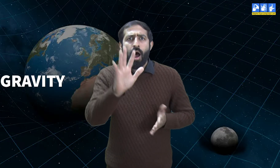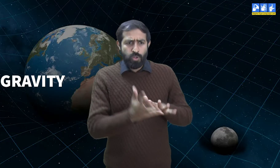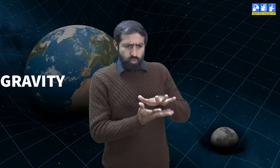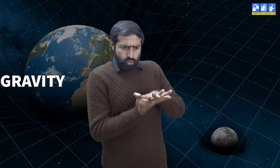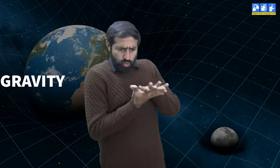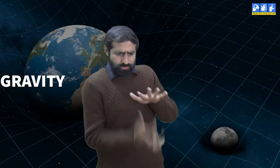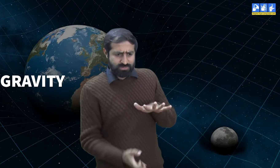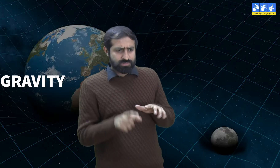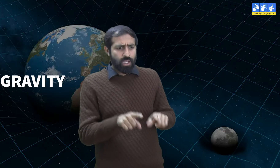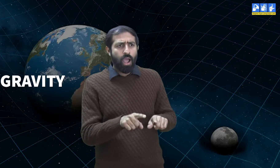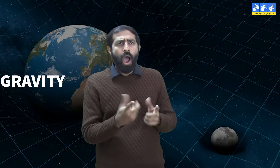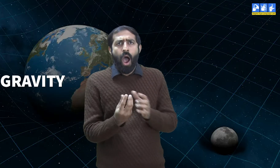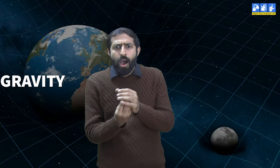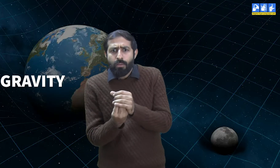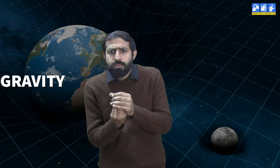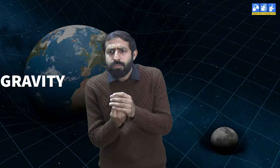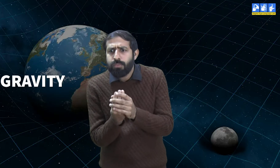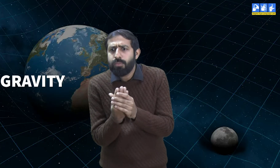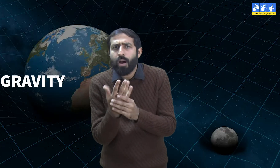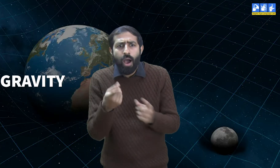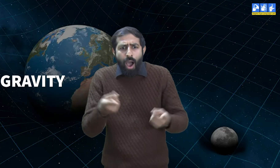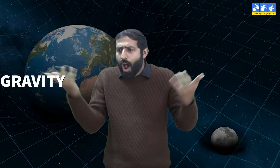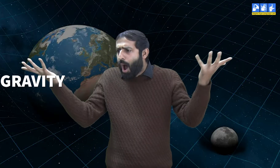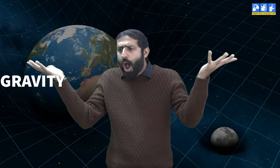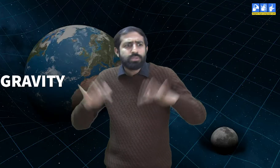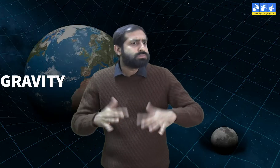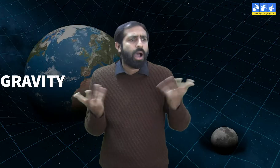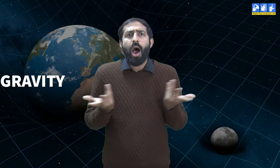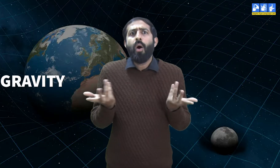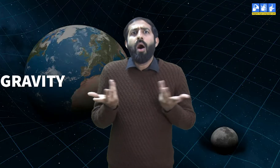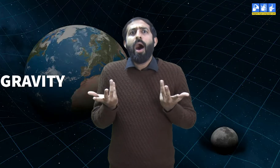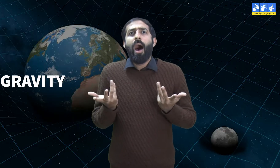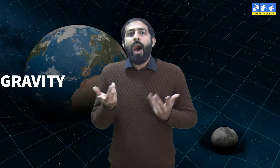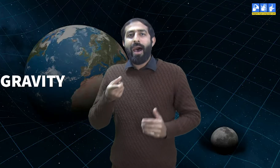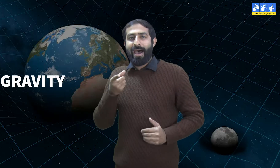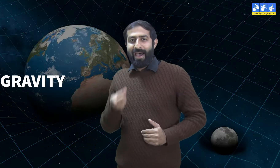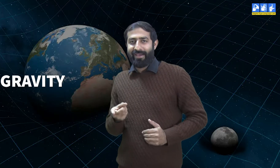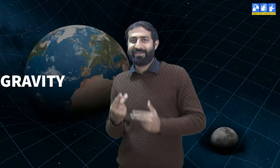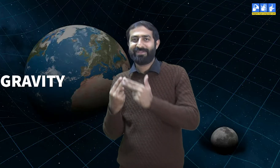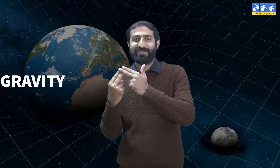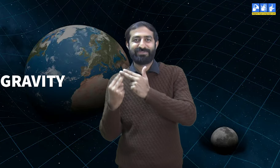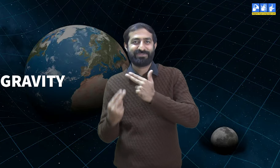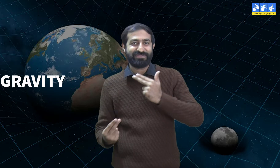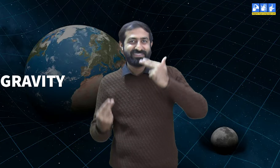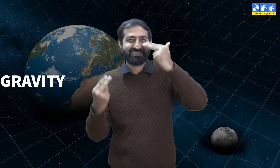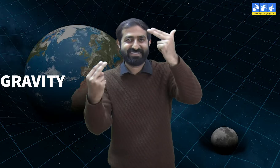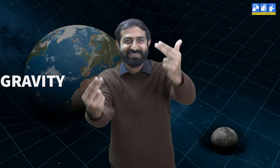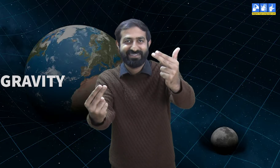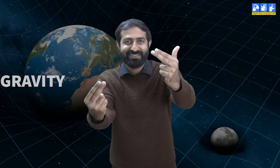Let us know how the gravitational force is formed.